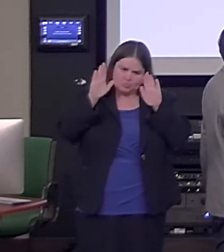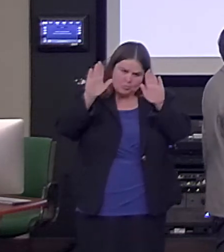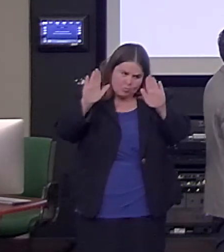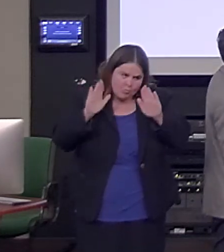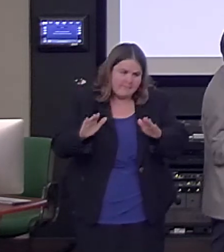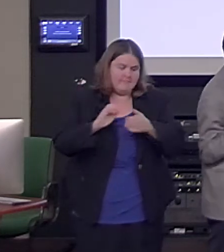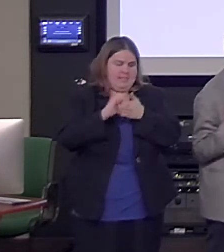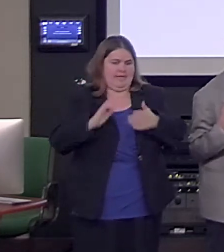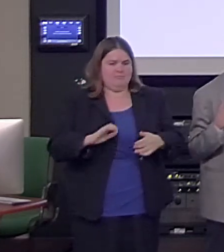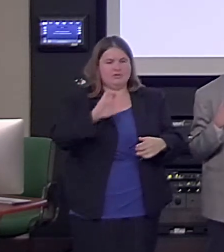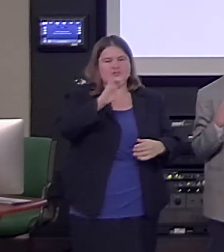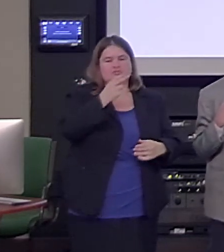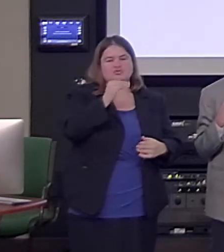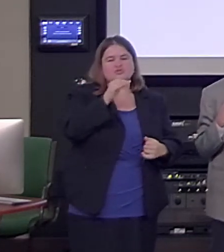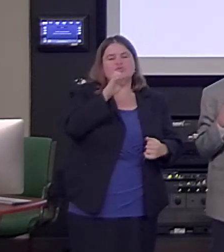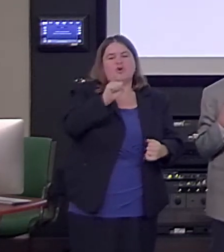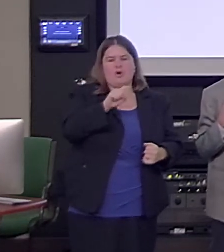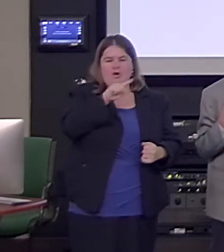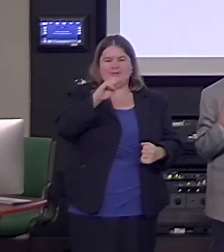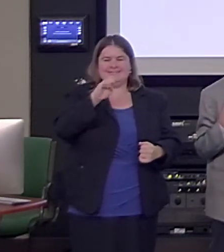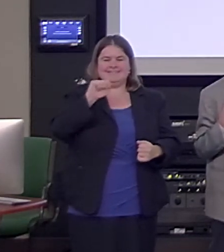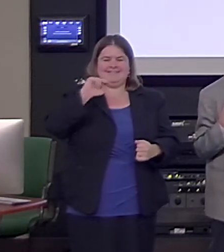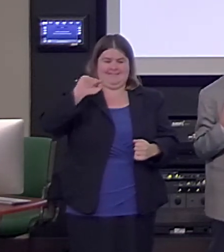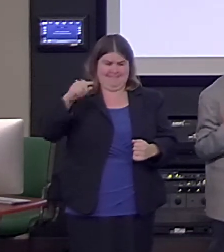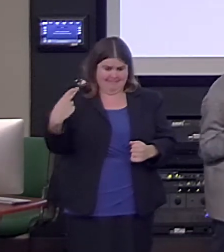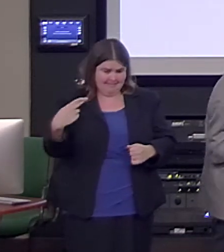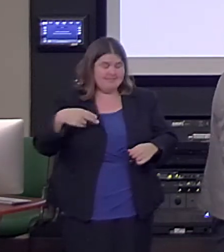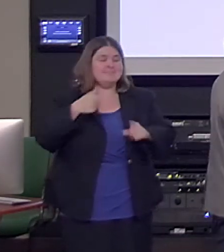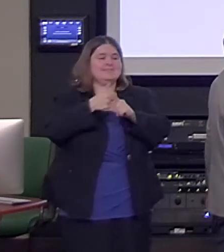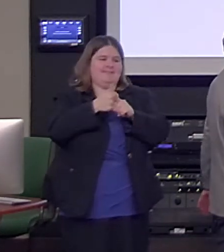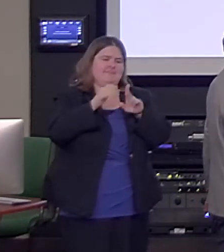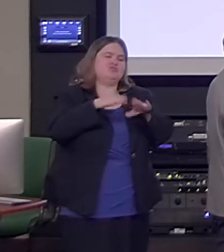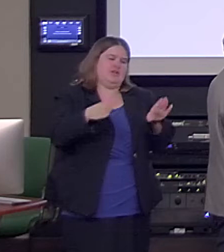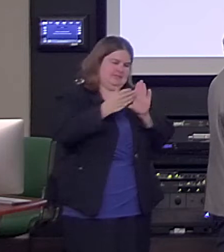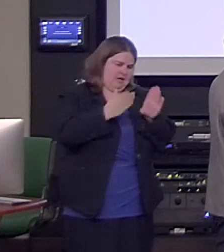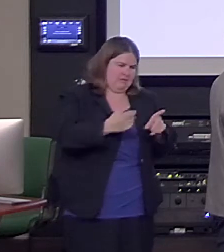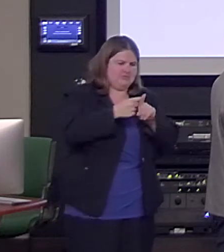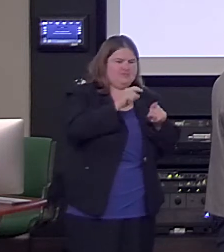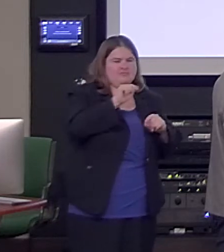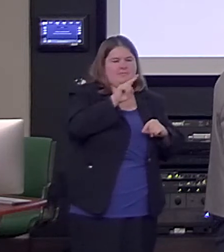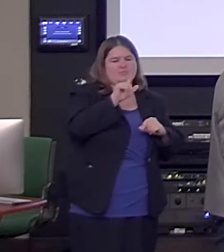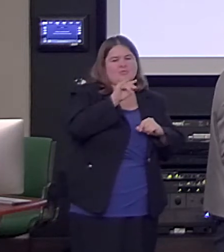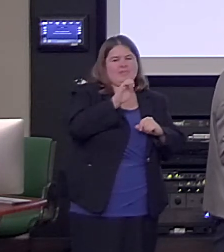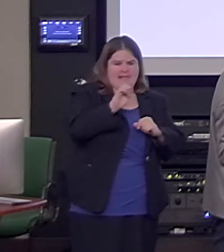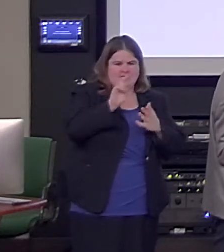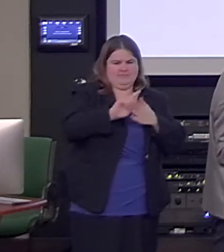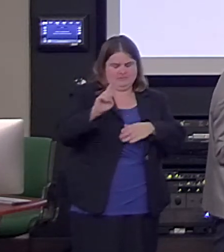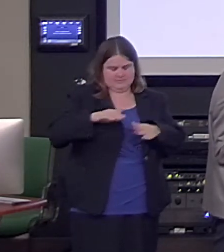Charles Zeenah, who is a child psychologist at Tulane University and Charles Nelson,